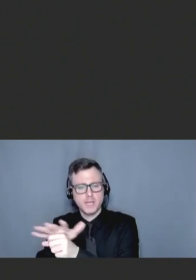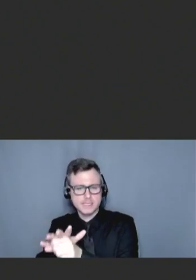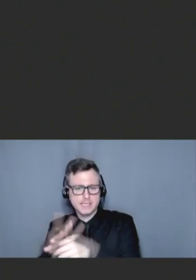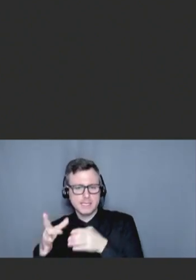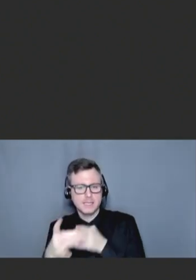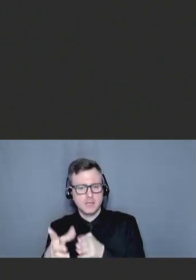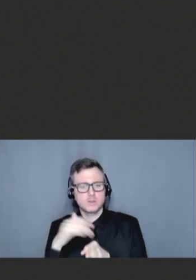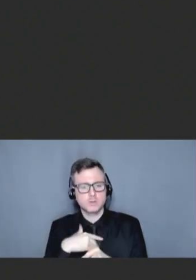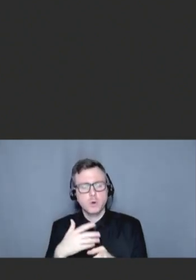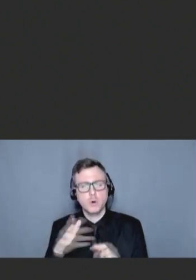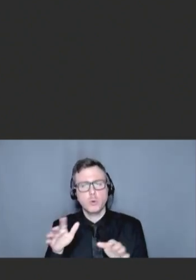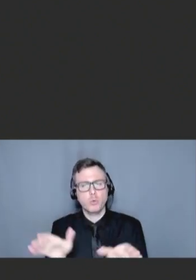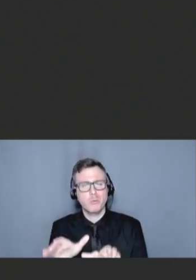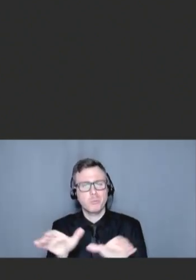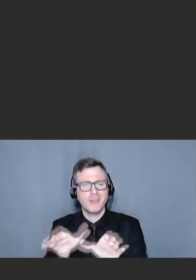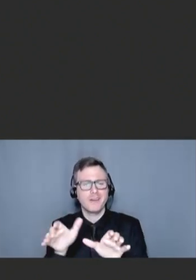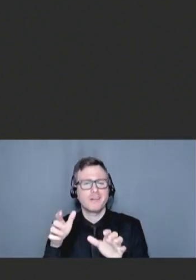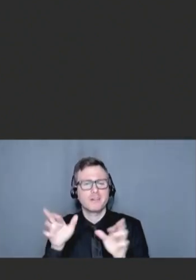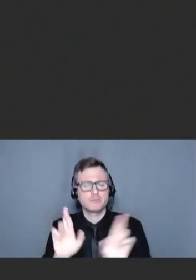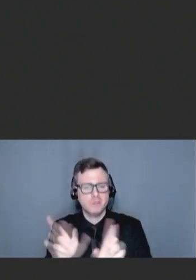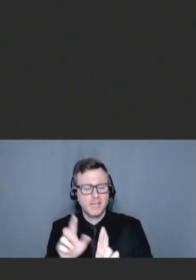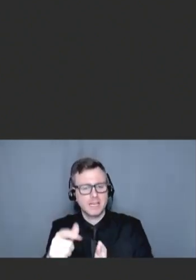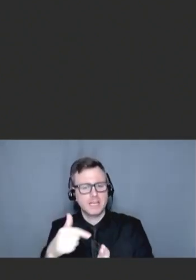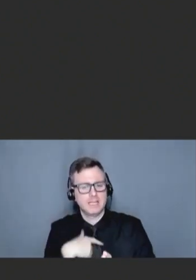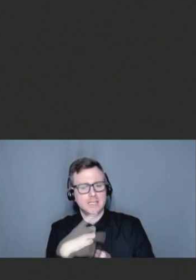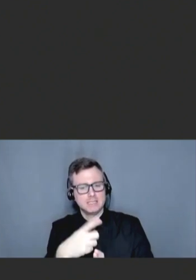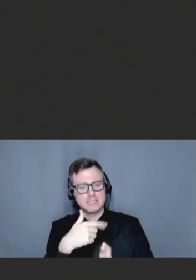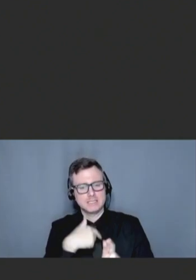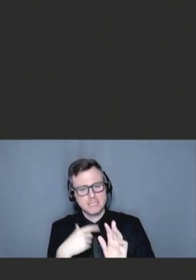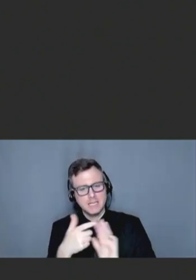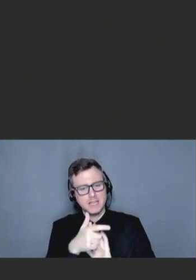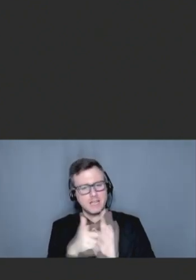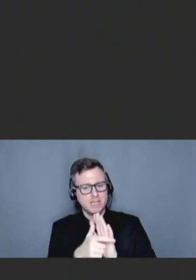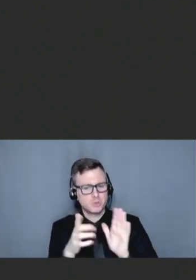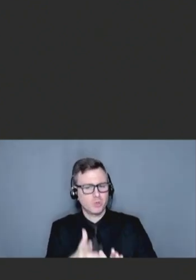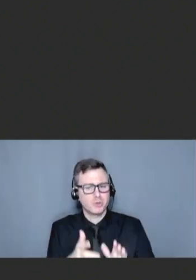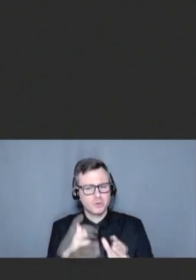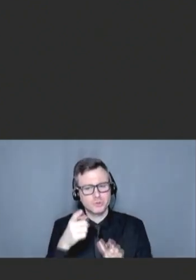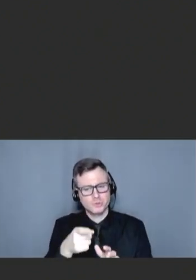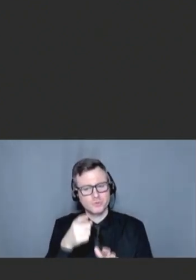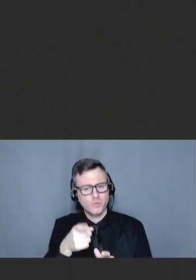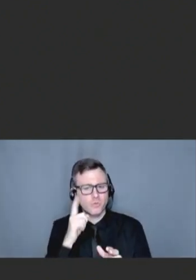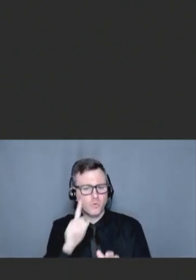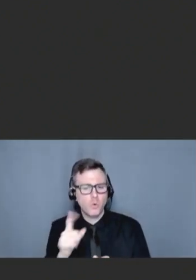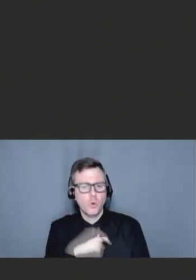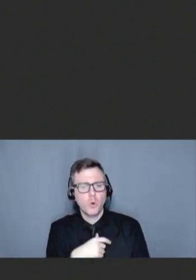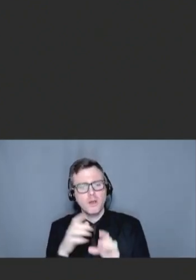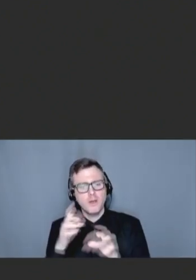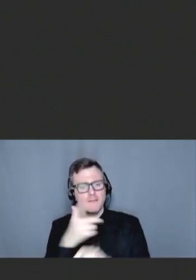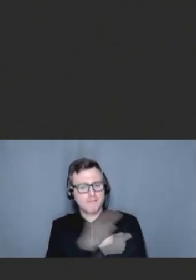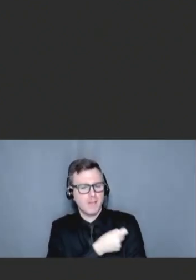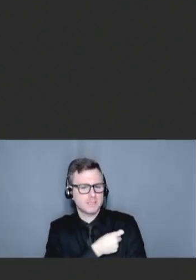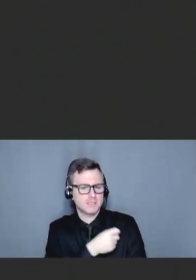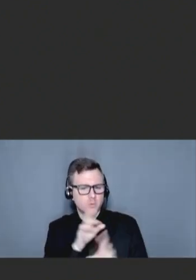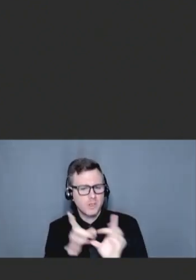for vaccine related sessions, explore policy options, and to communicate effectively to